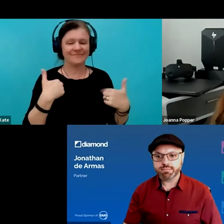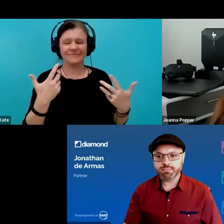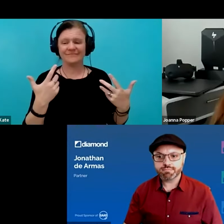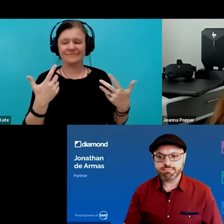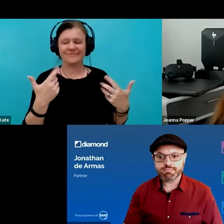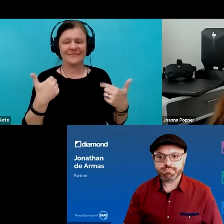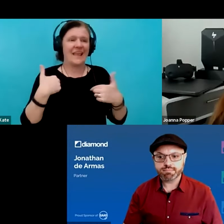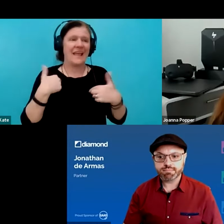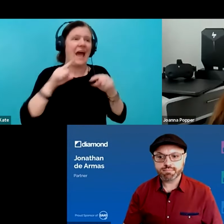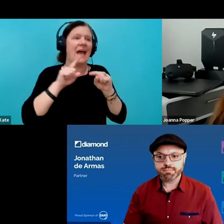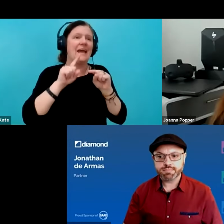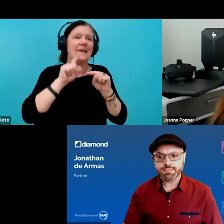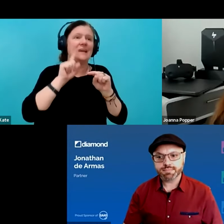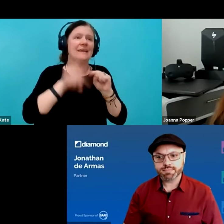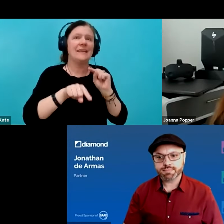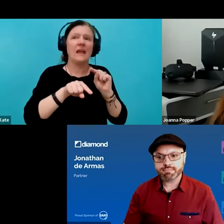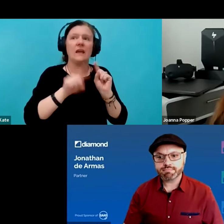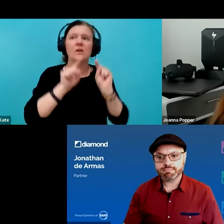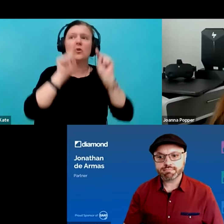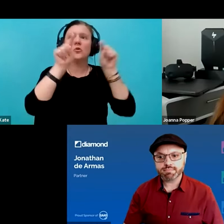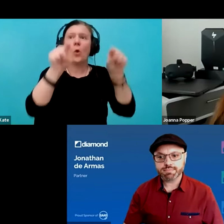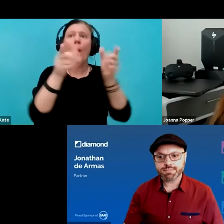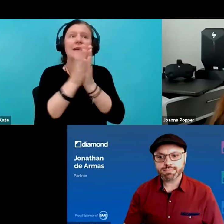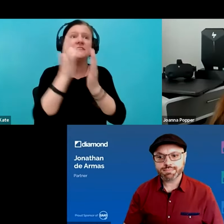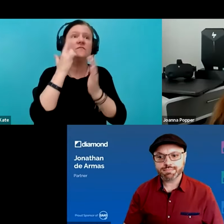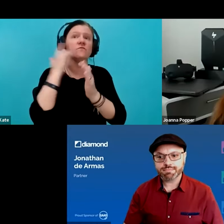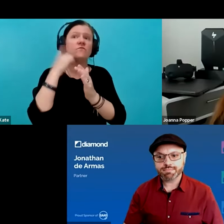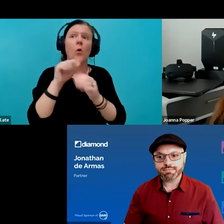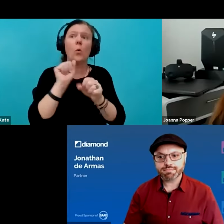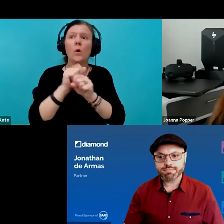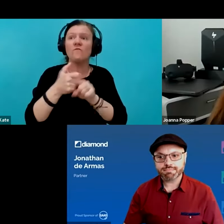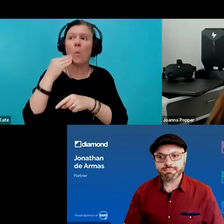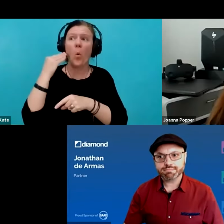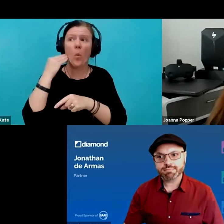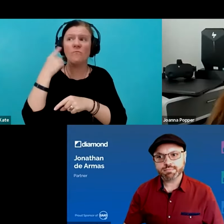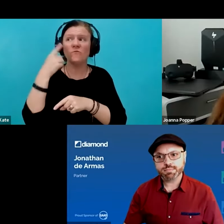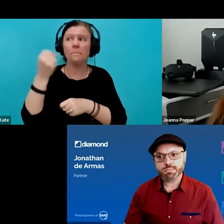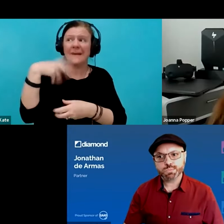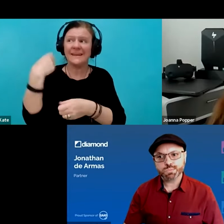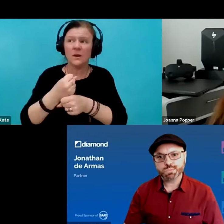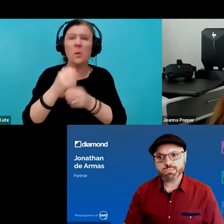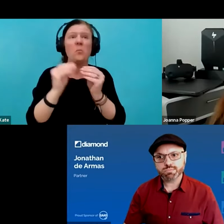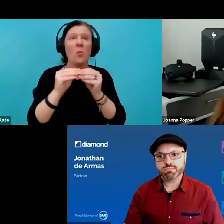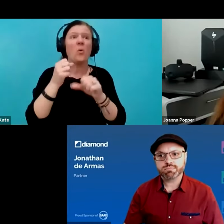to a location. I've been asking for remote work for years, you know, more remote work opportunities and now